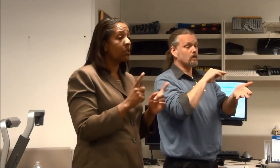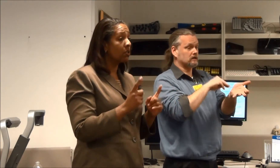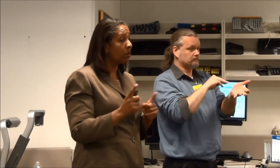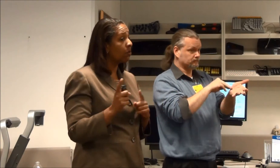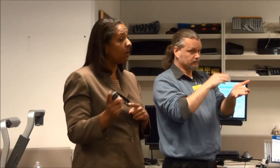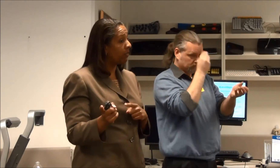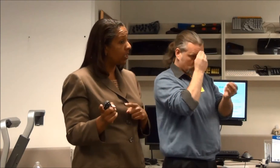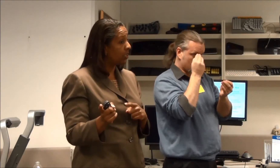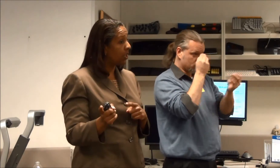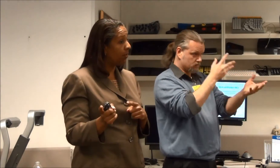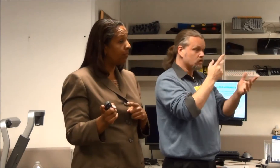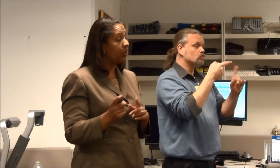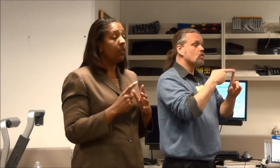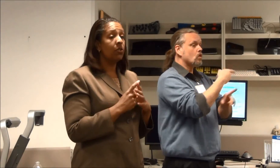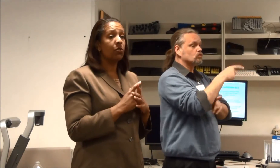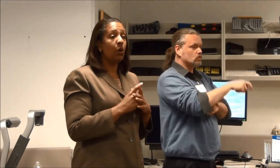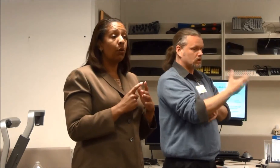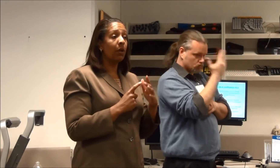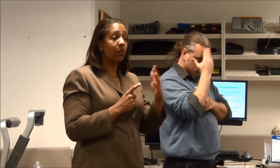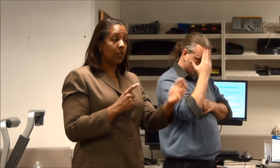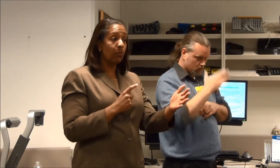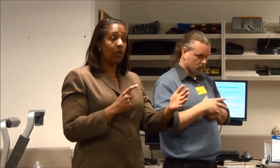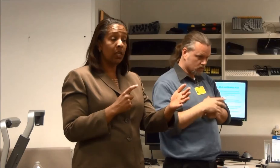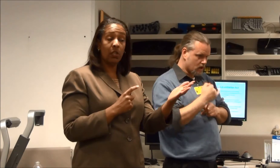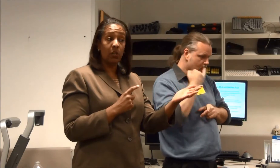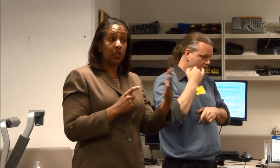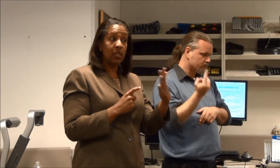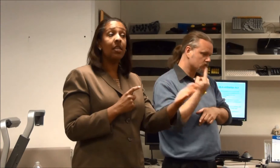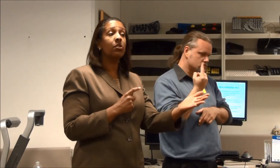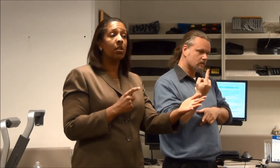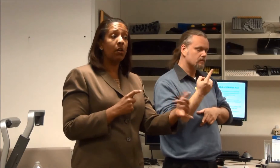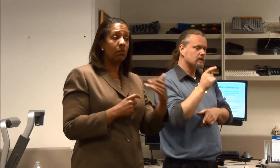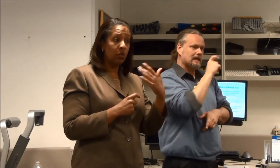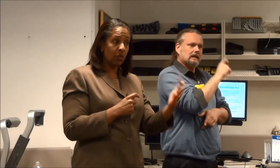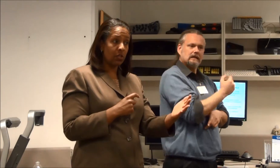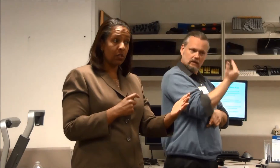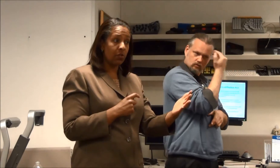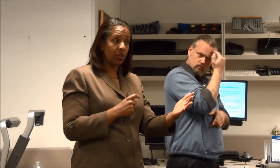who have a need to know. So if there is someone that needs to know, you can disclose it.